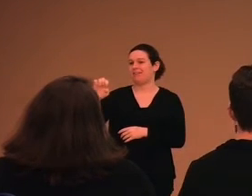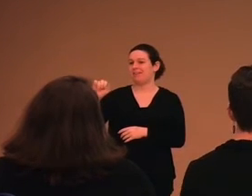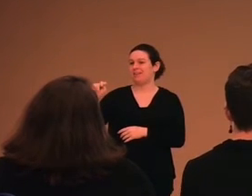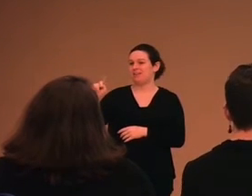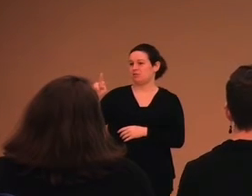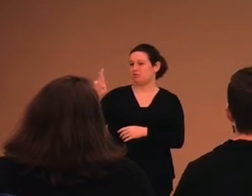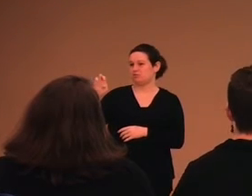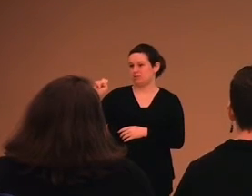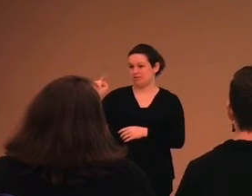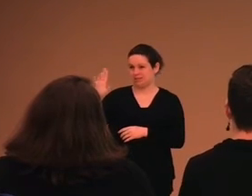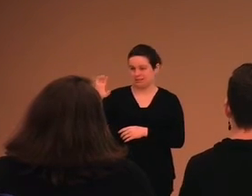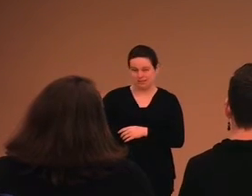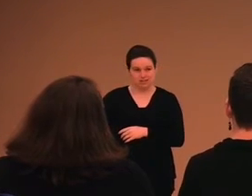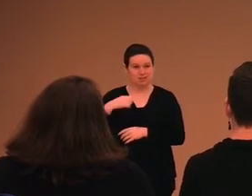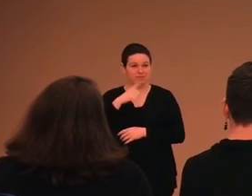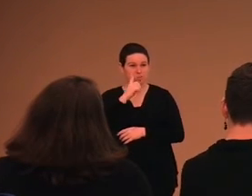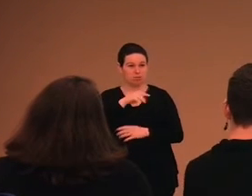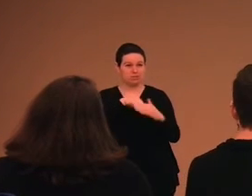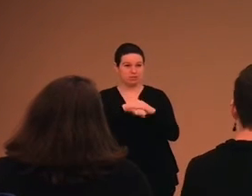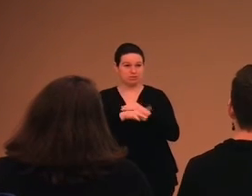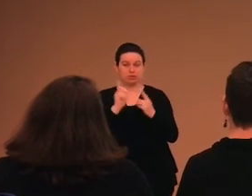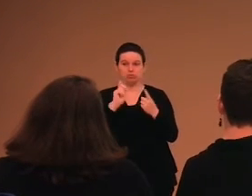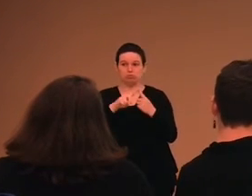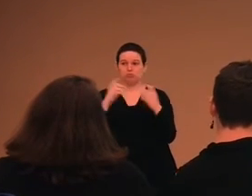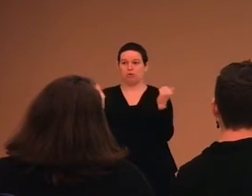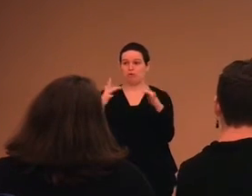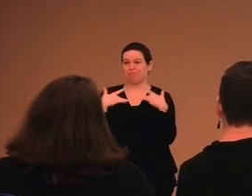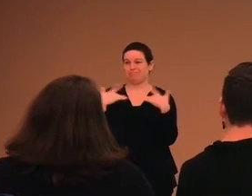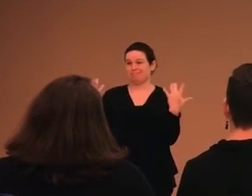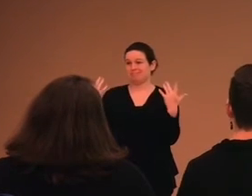Who are implementing accessibility into their exhibits and programs and much much more?